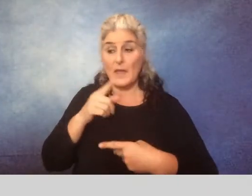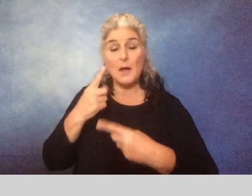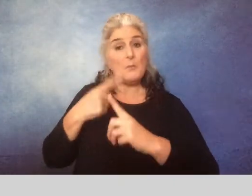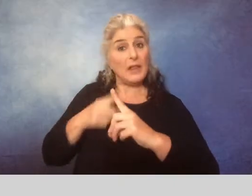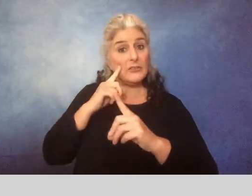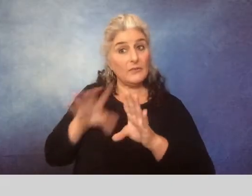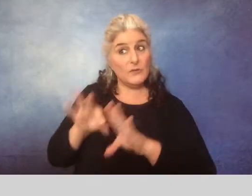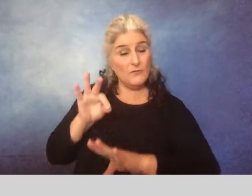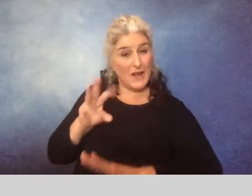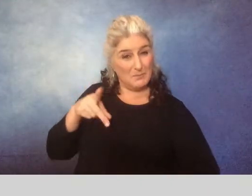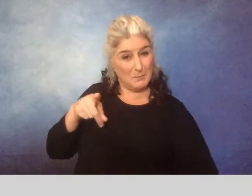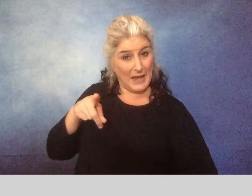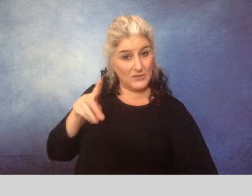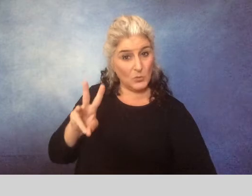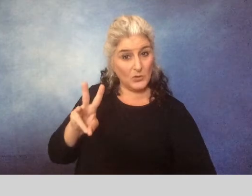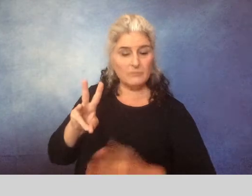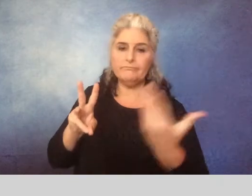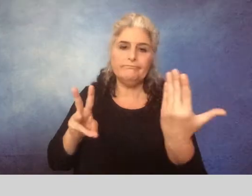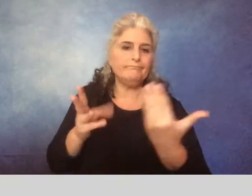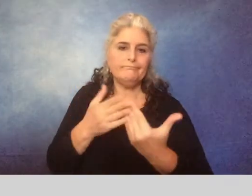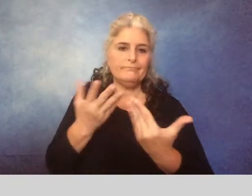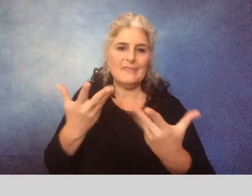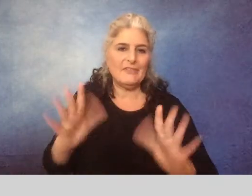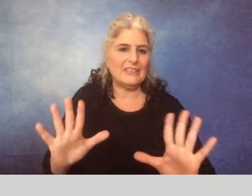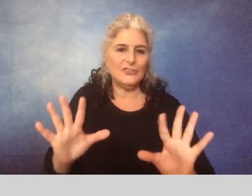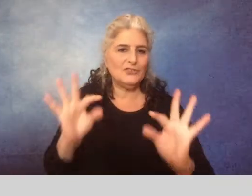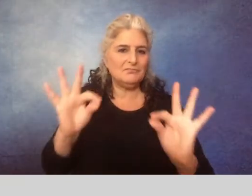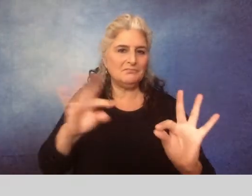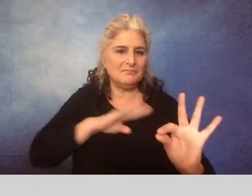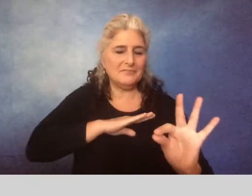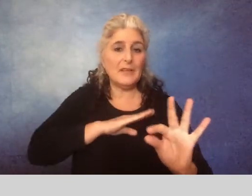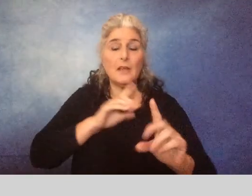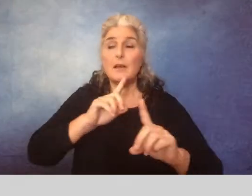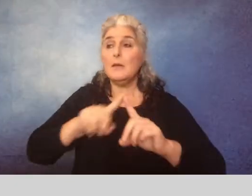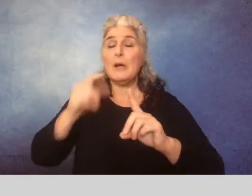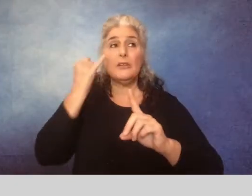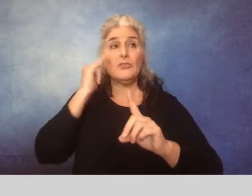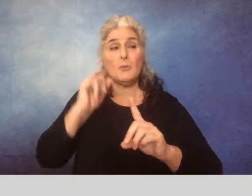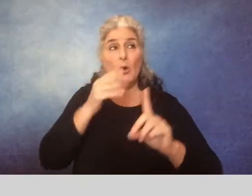But the cons come into play if the targets passport is not in that list.